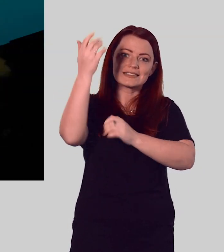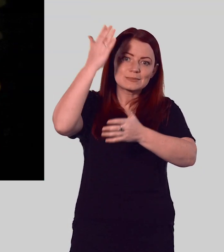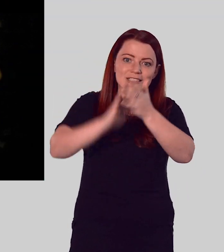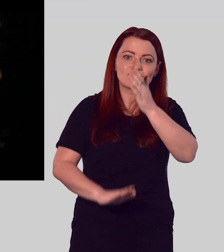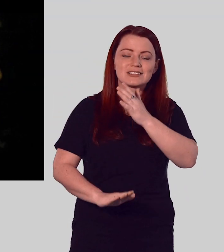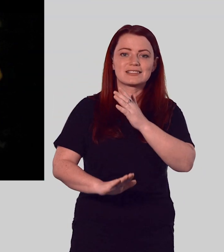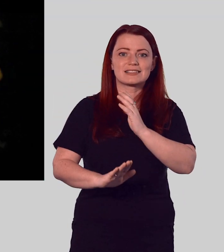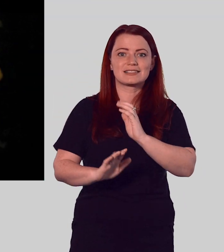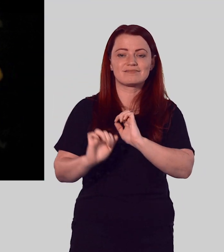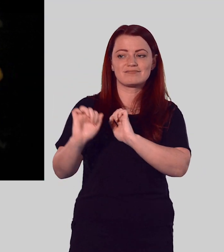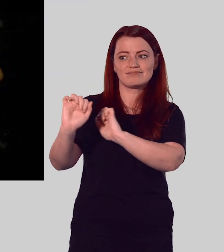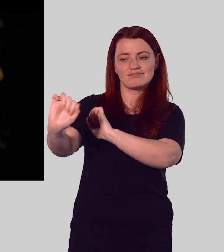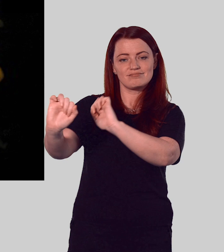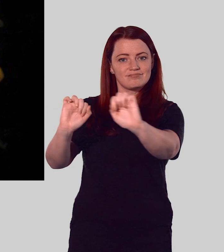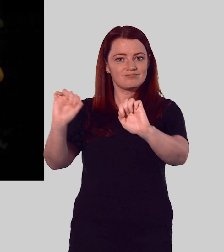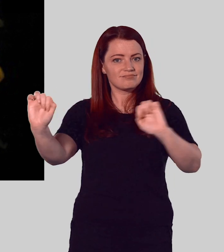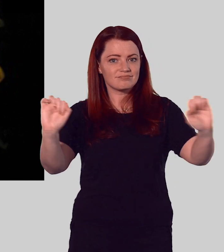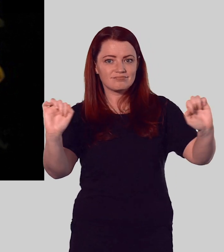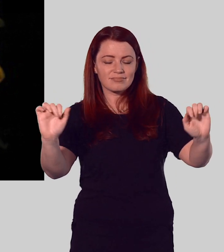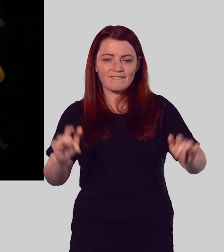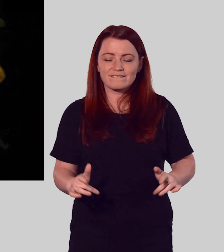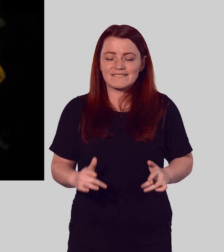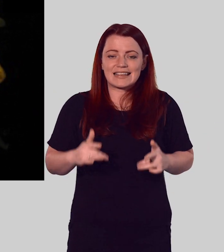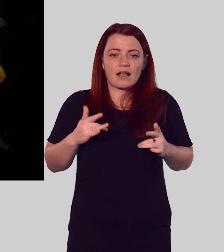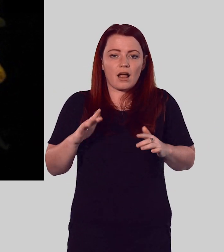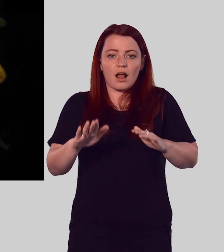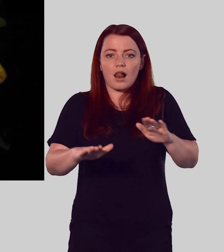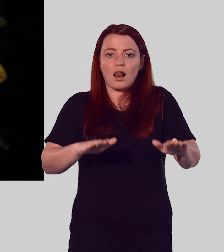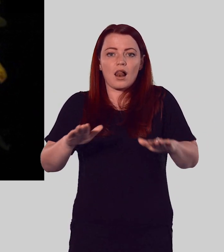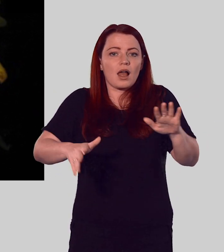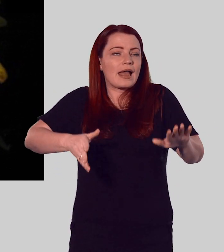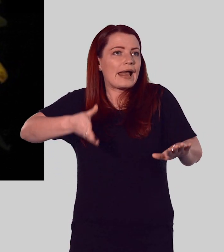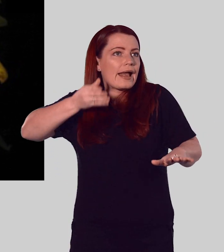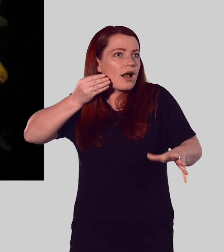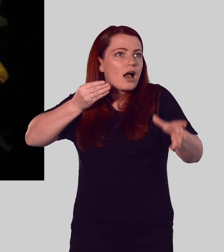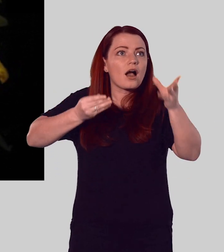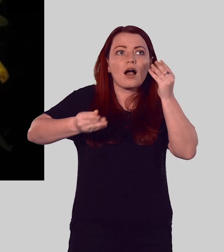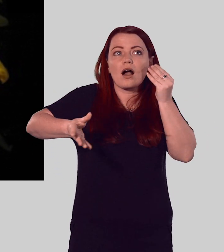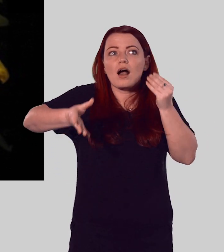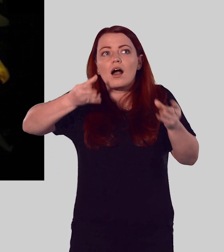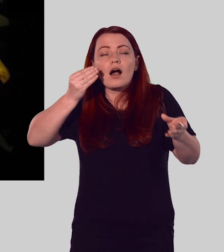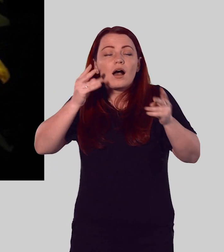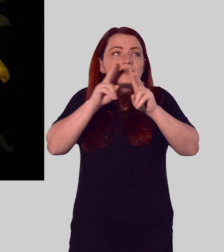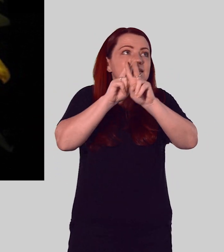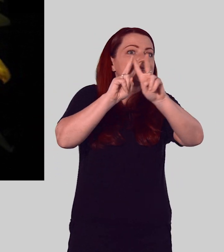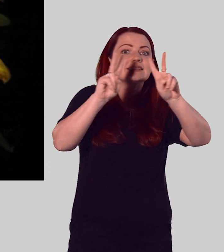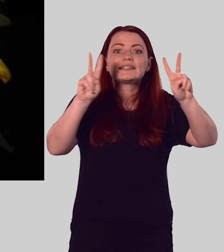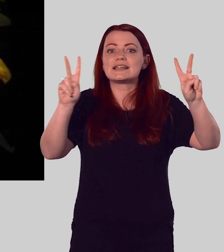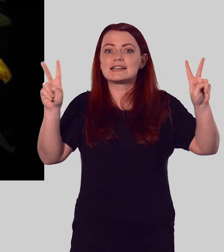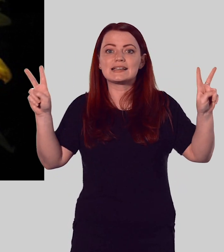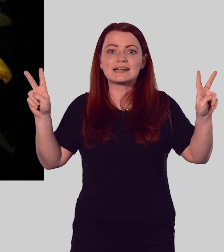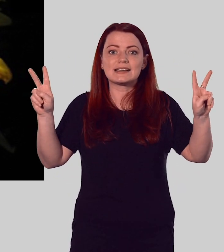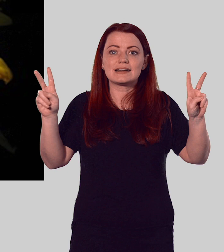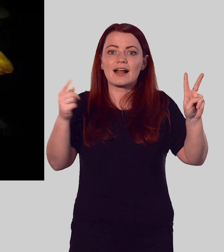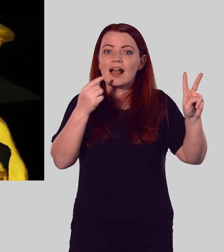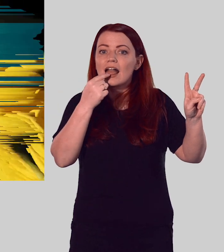and feel and hear and see and taste and